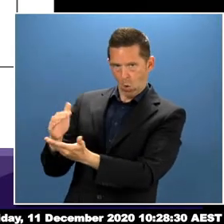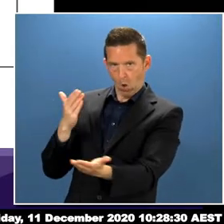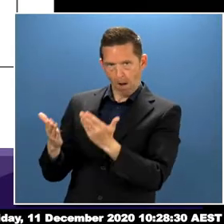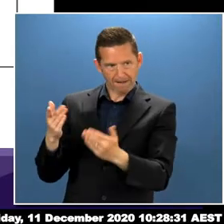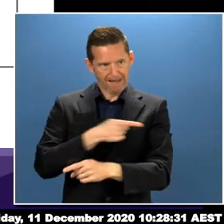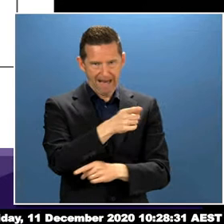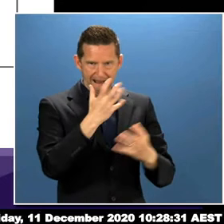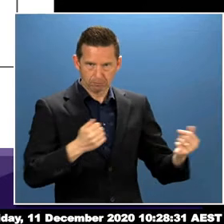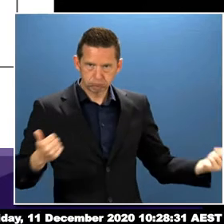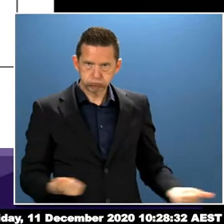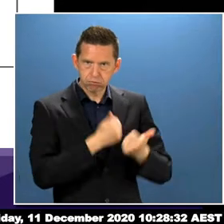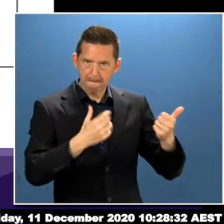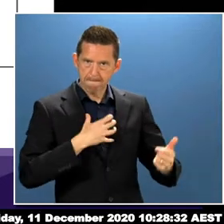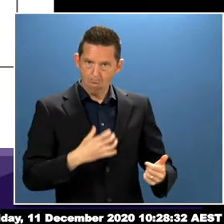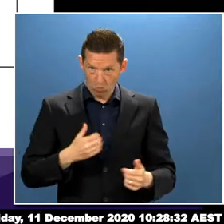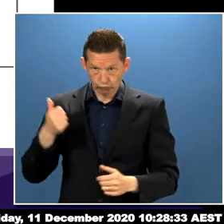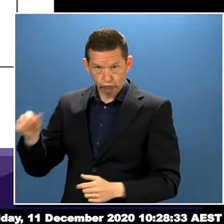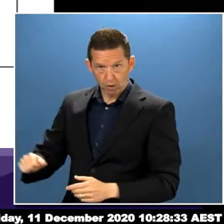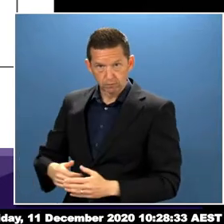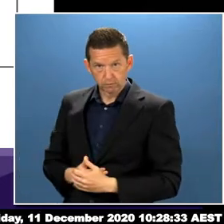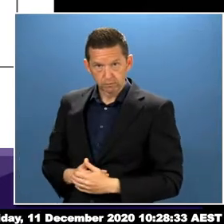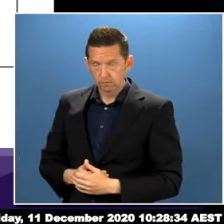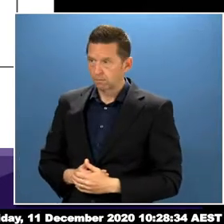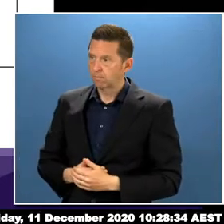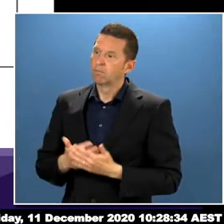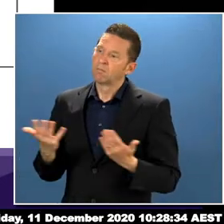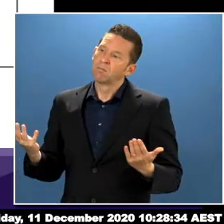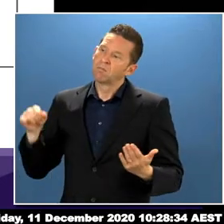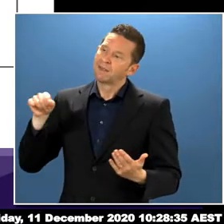would you agree with that? It is a small number of complaints, but I think we